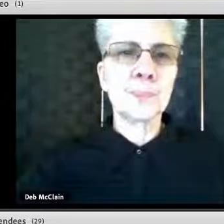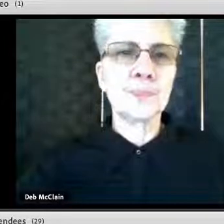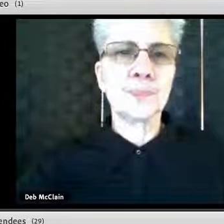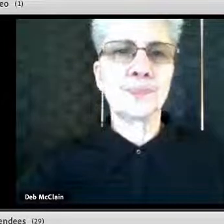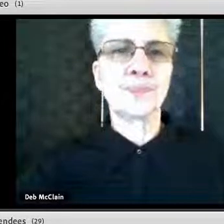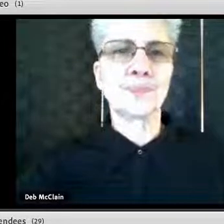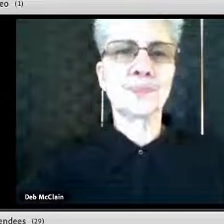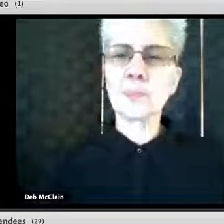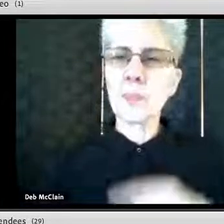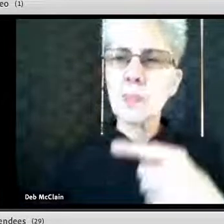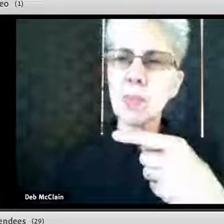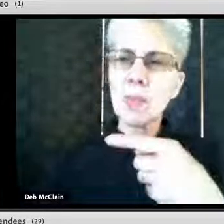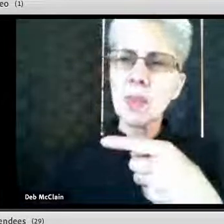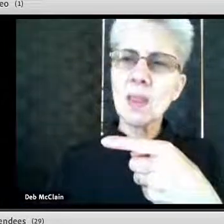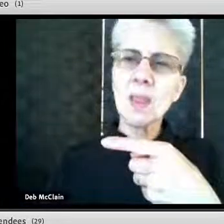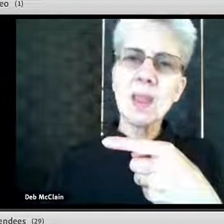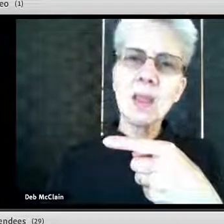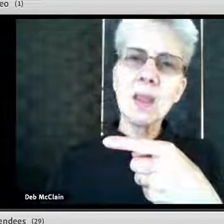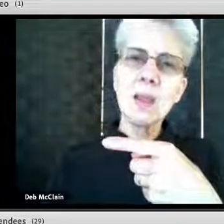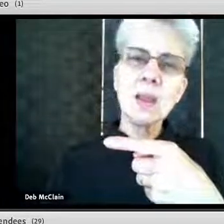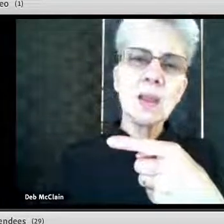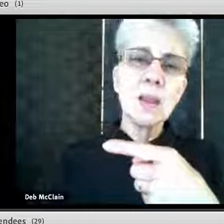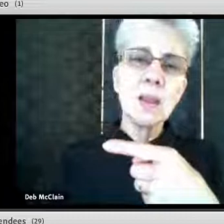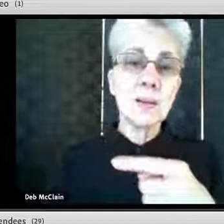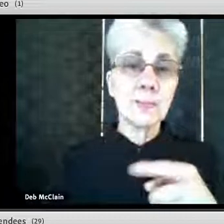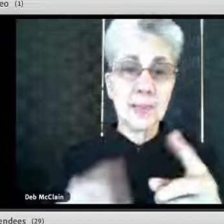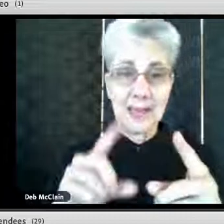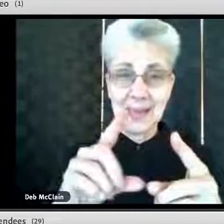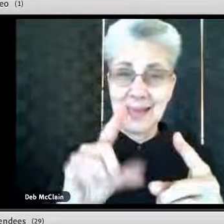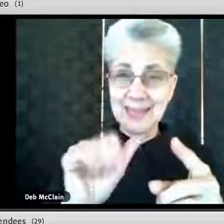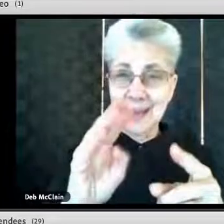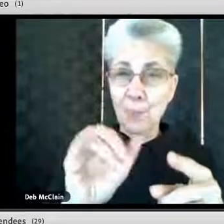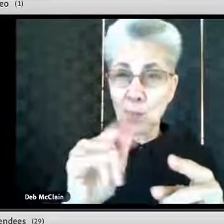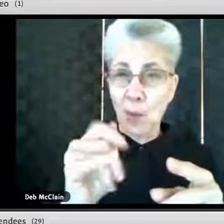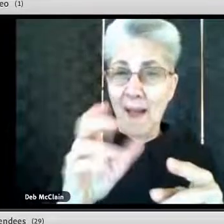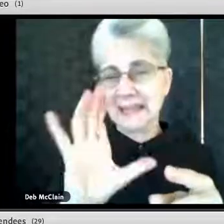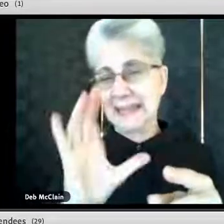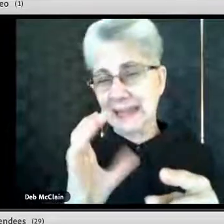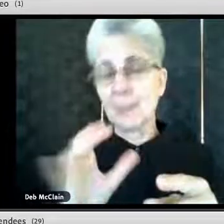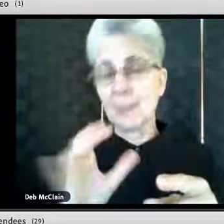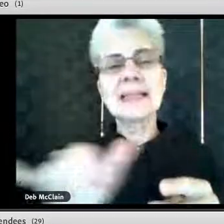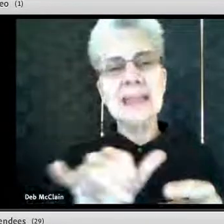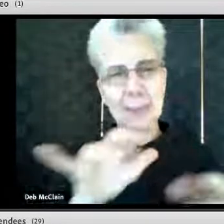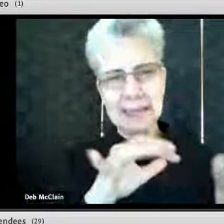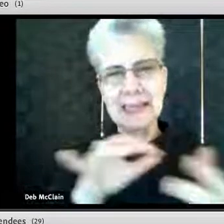So demographic-wise, this is the same study.